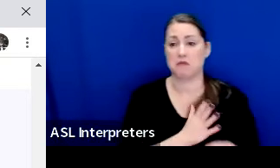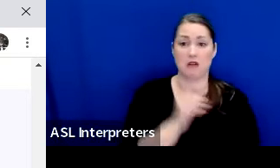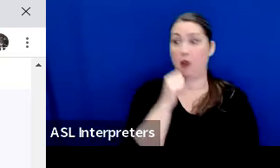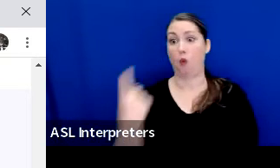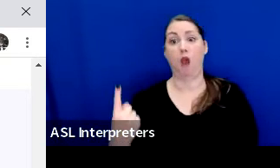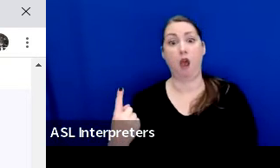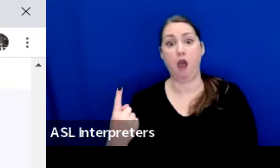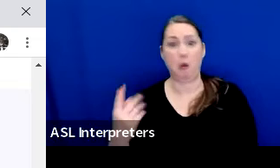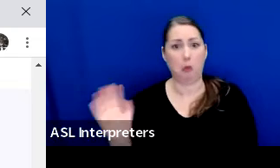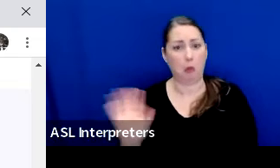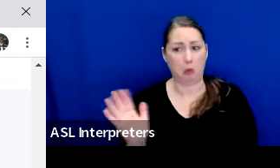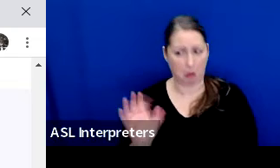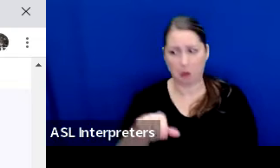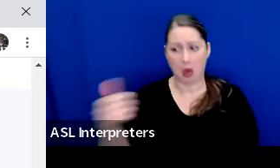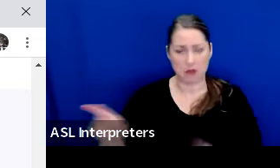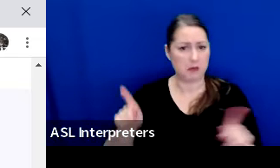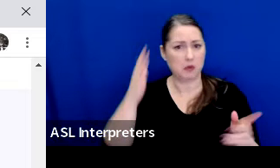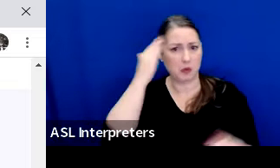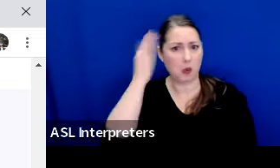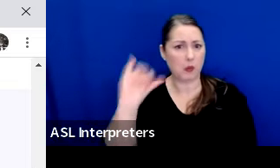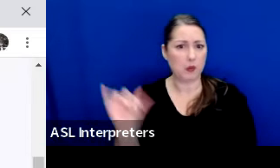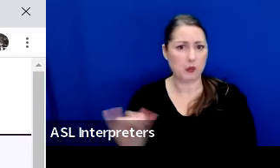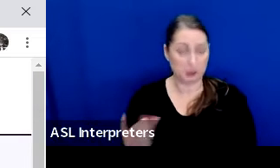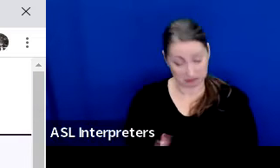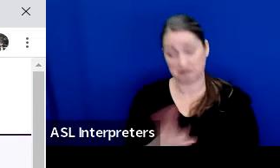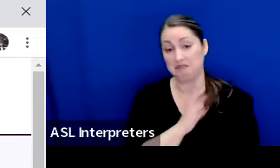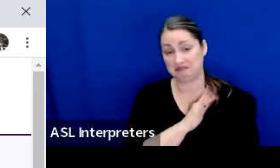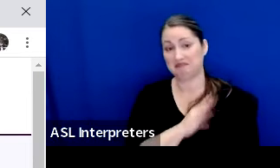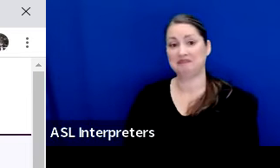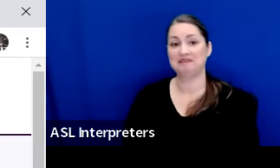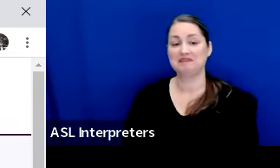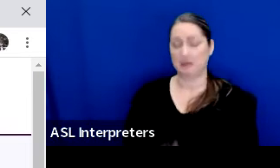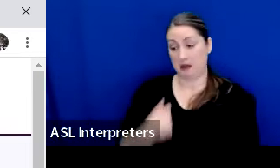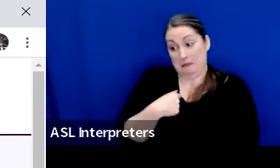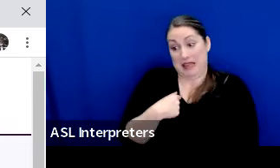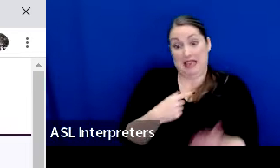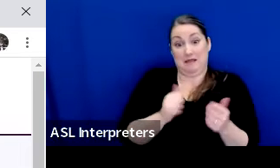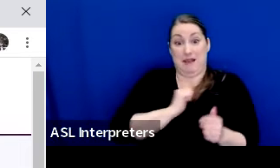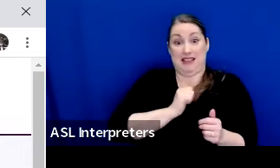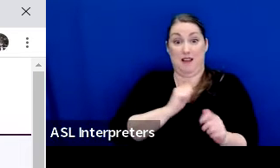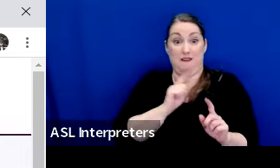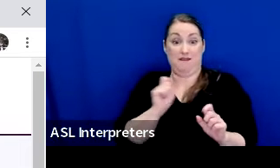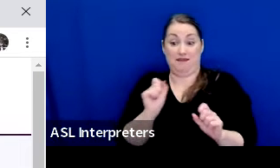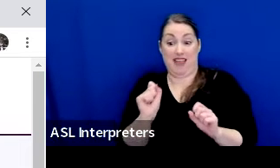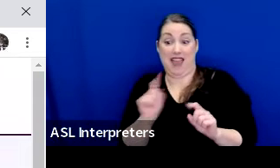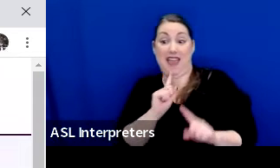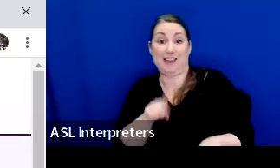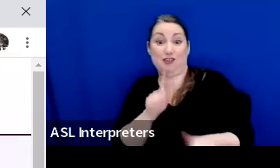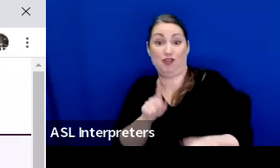You have to let everyone help about I've answered a few times in a basketball questions to. So there's a